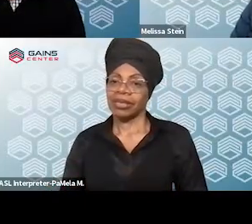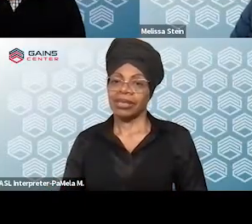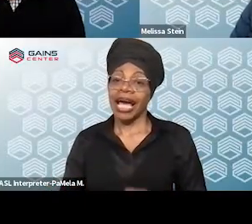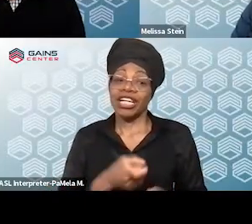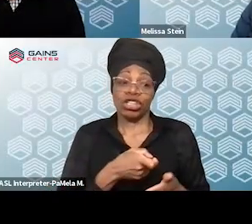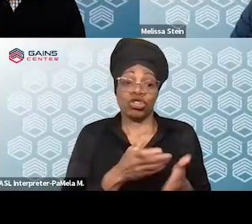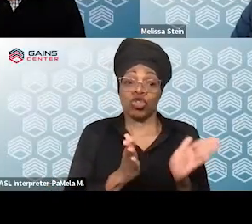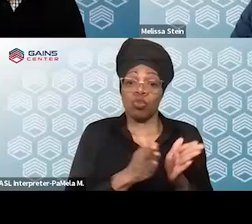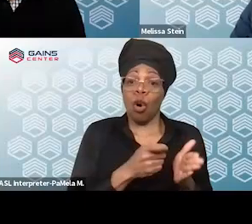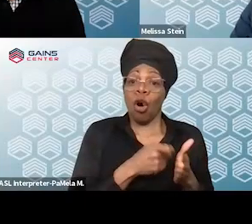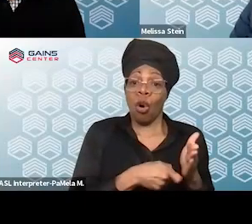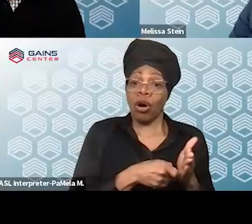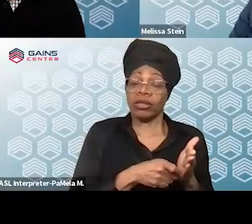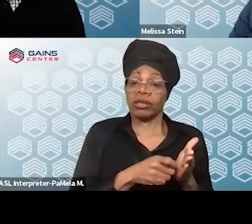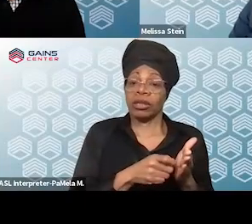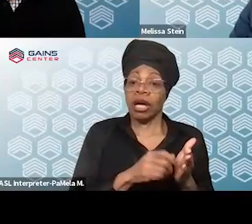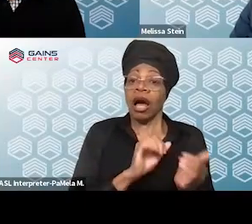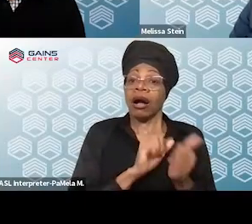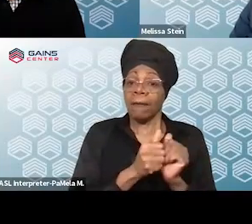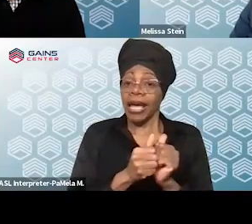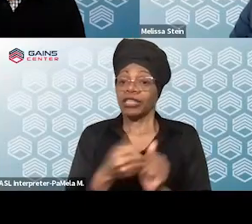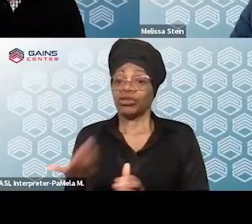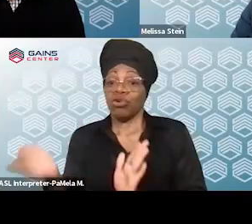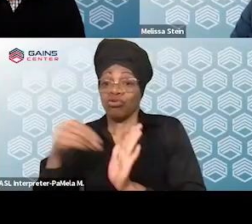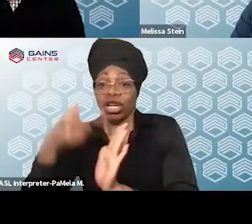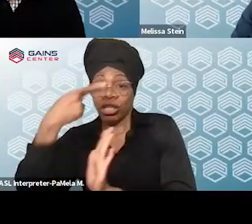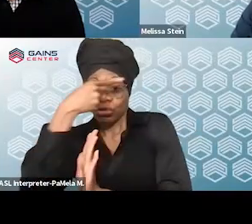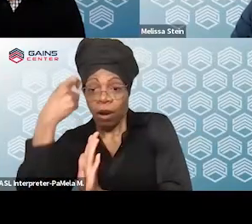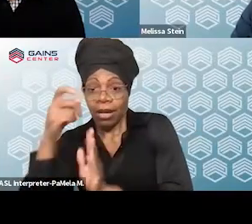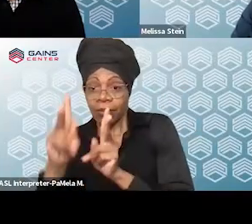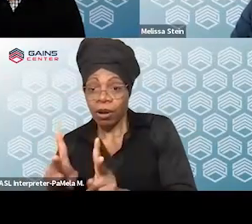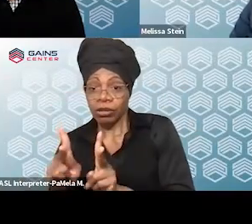compared to retraumatizing an individual, and them committing suicide or relapsing